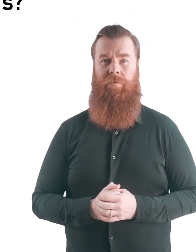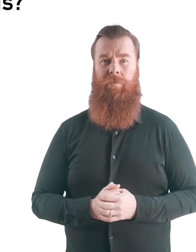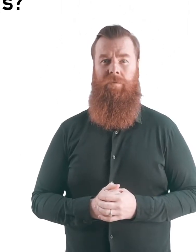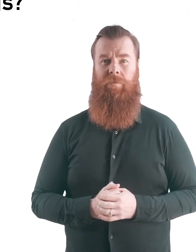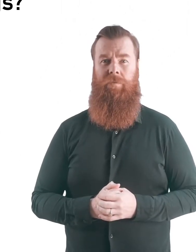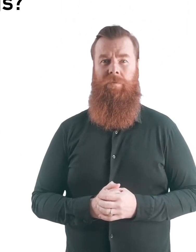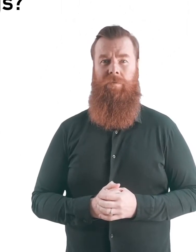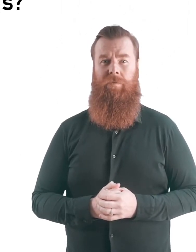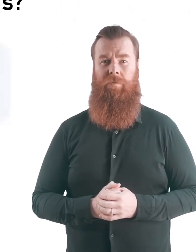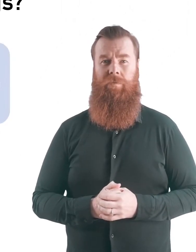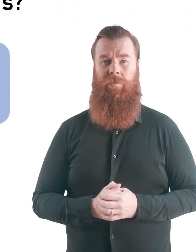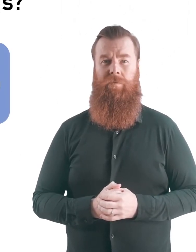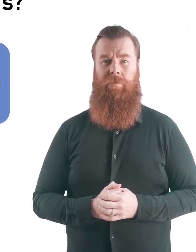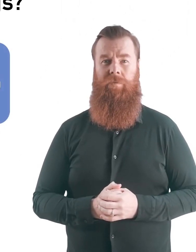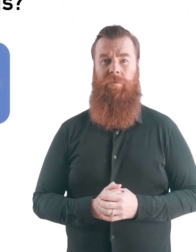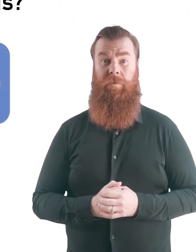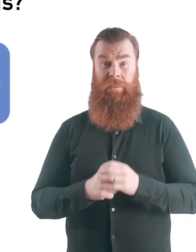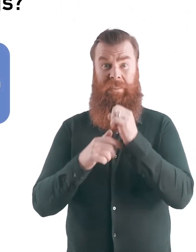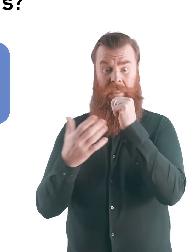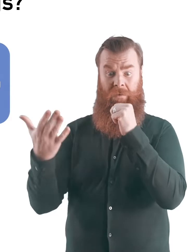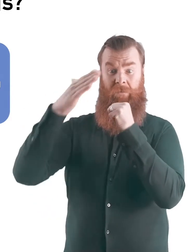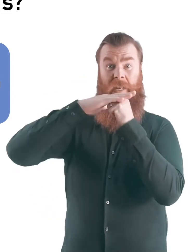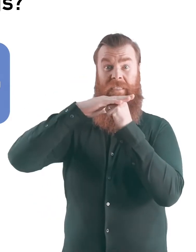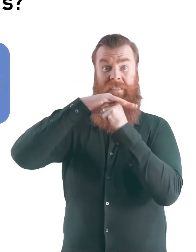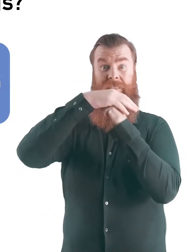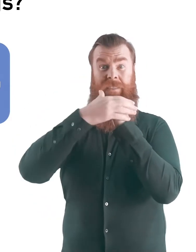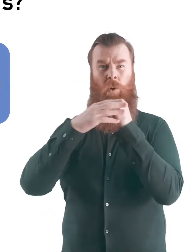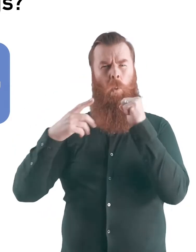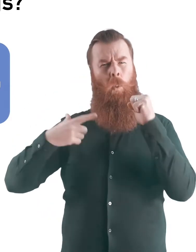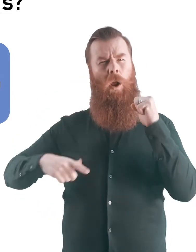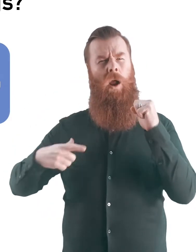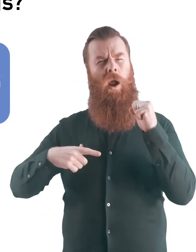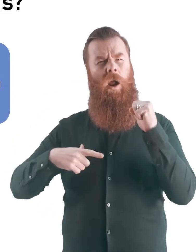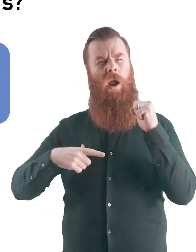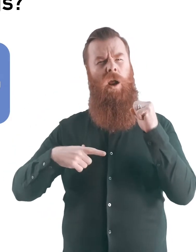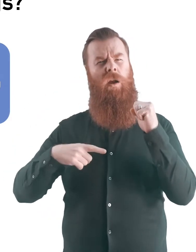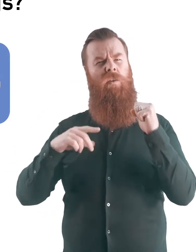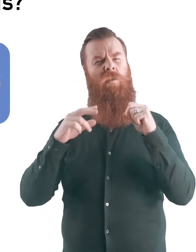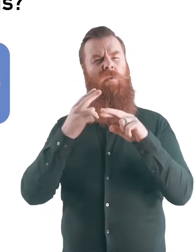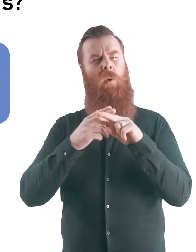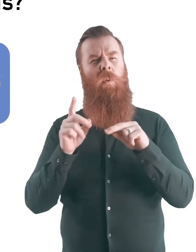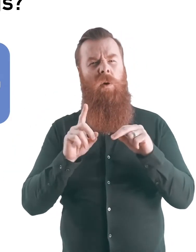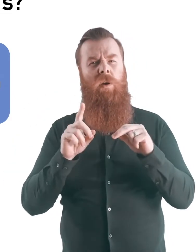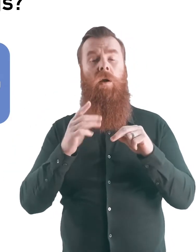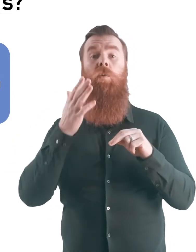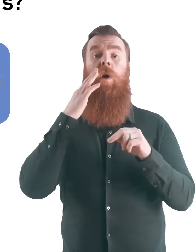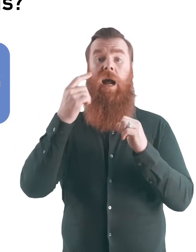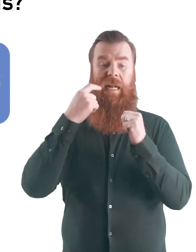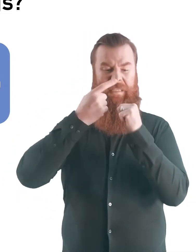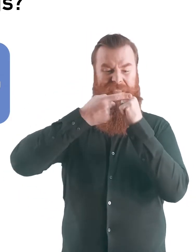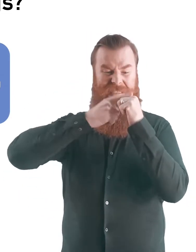Fillings are used to fix a tooth after it is broken, or damaged by tooth decay.